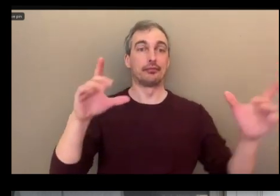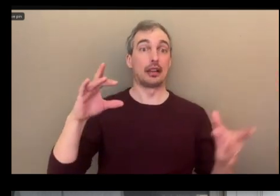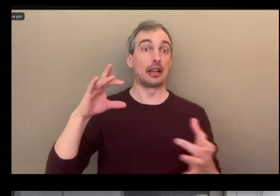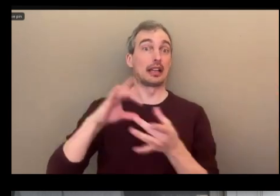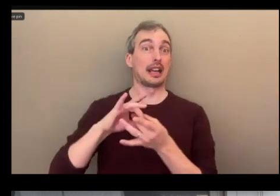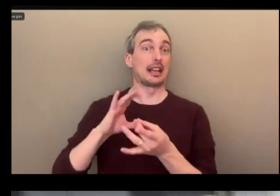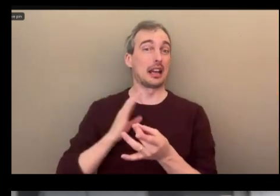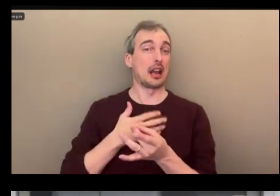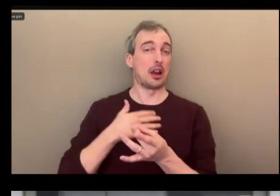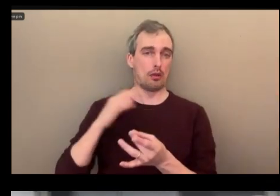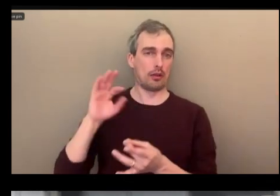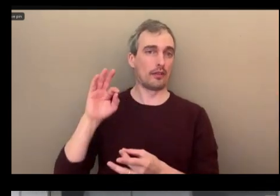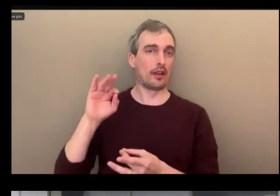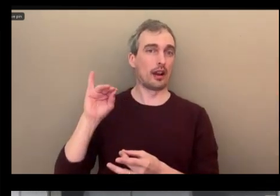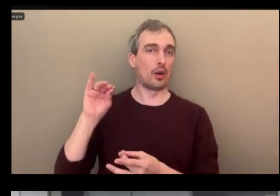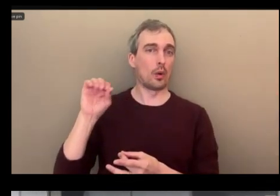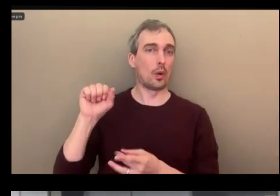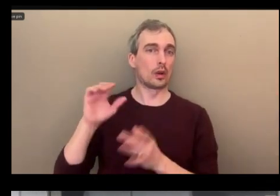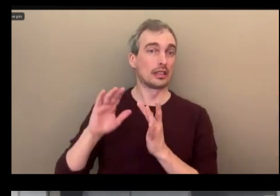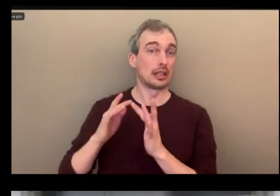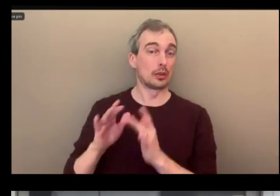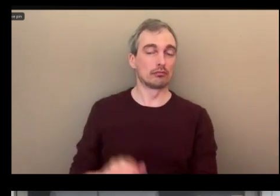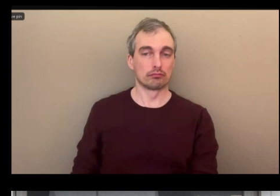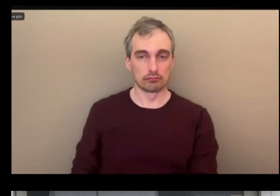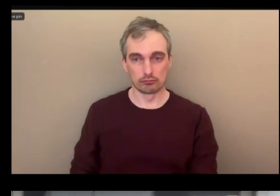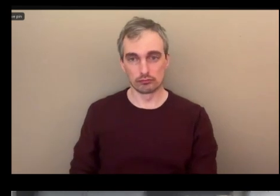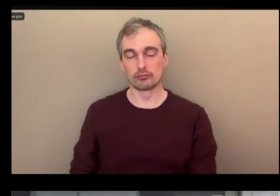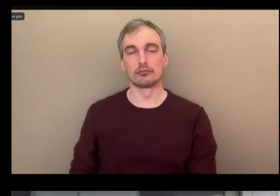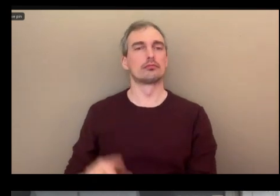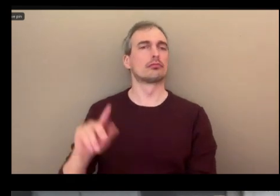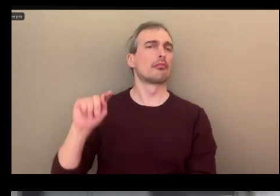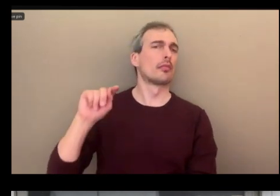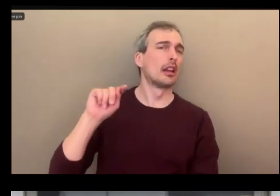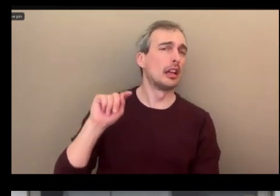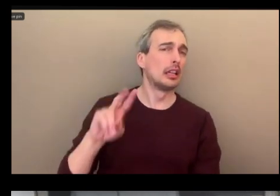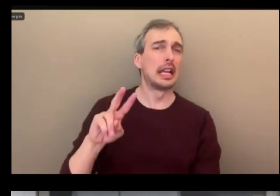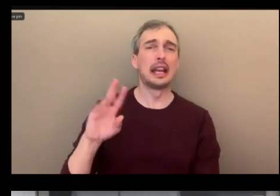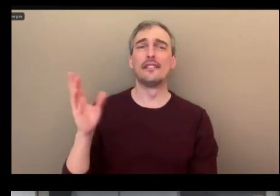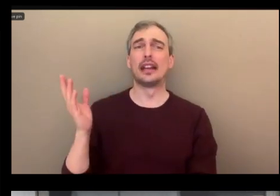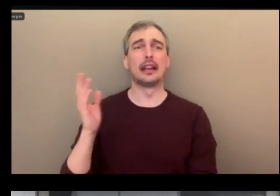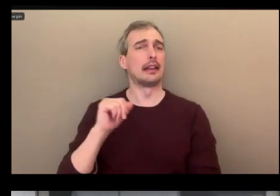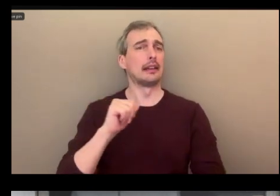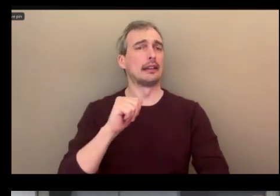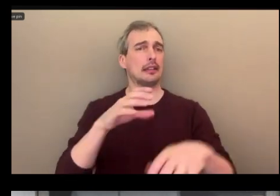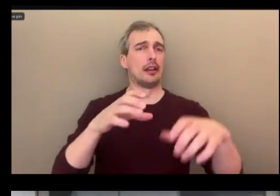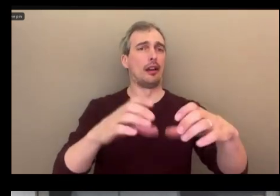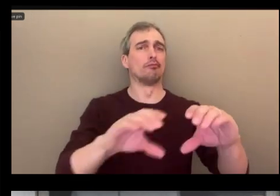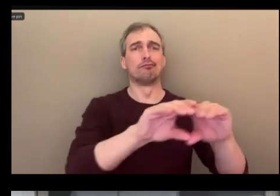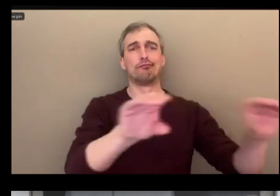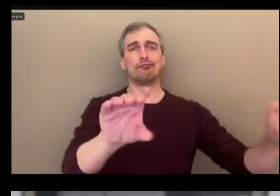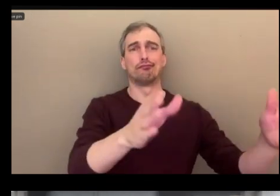Done with looking at TVs and set top boxes, all right. Pull out your phone. Show me how you're utilizing your phone.